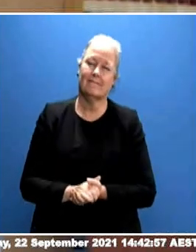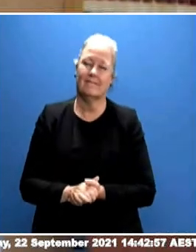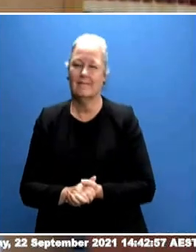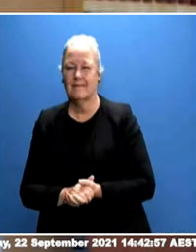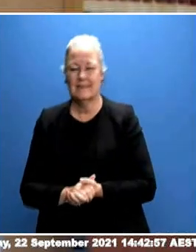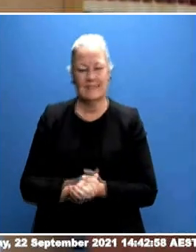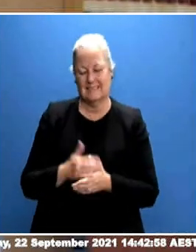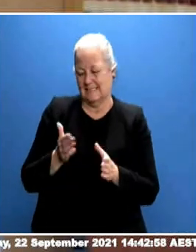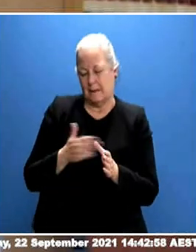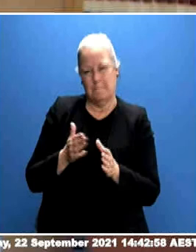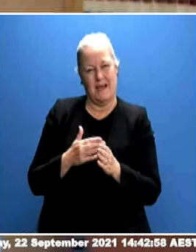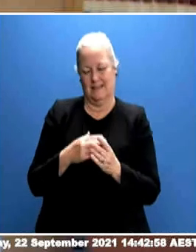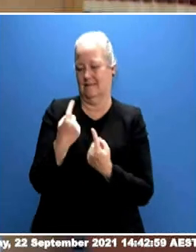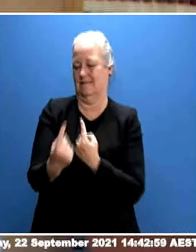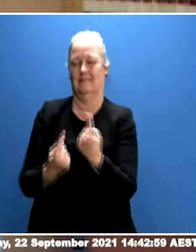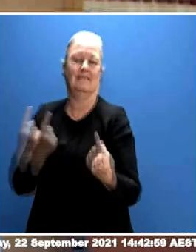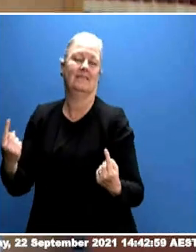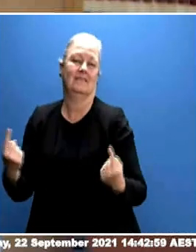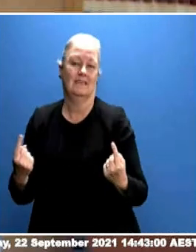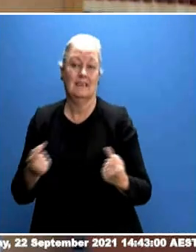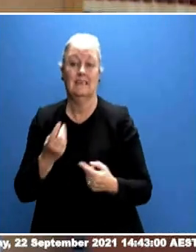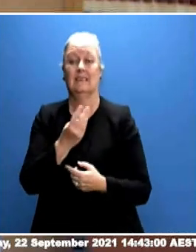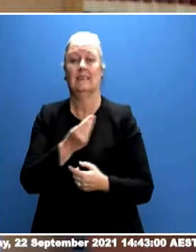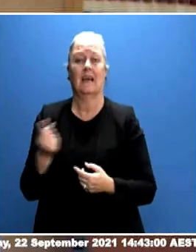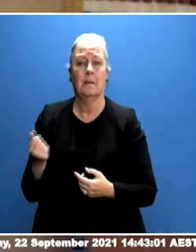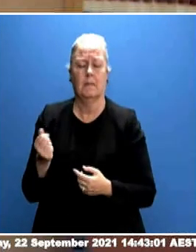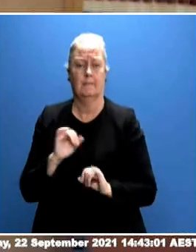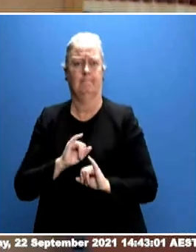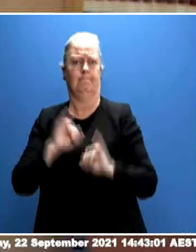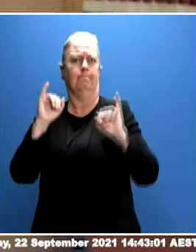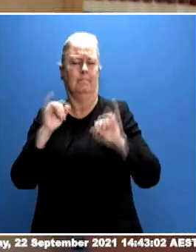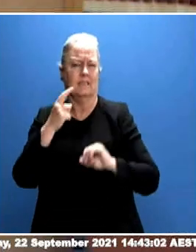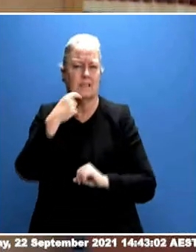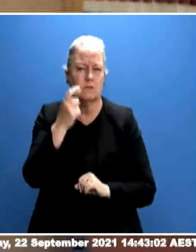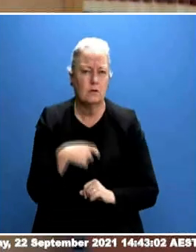children, when they present at serious self-harm, that their needs are met